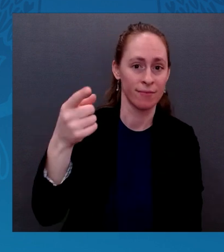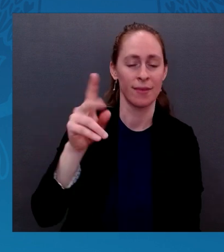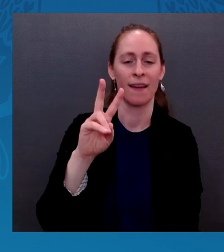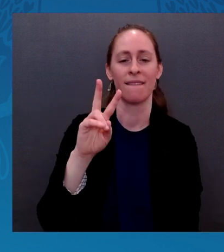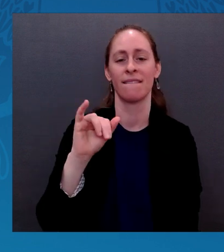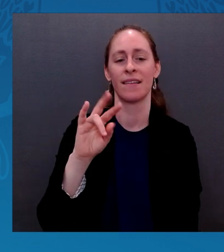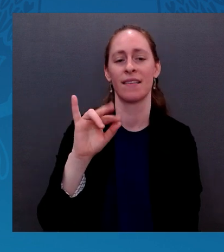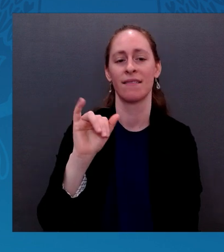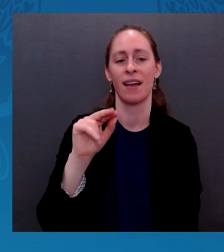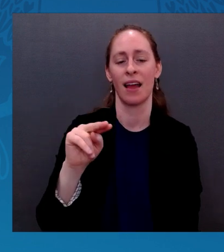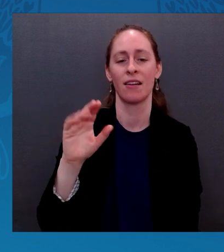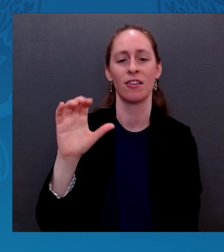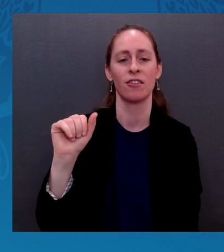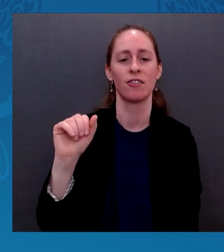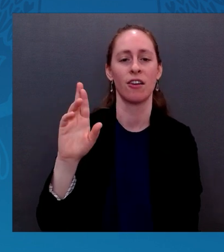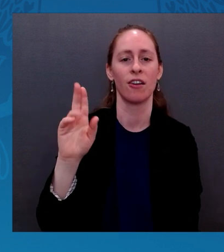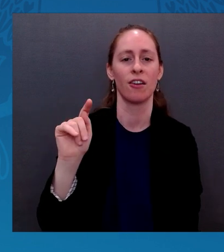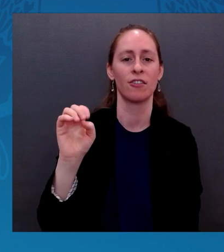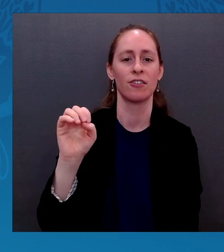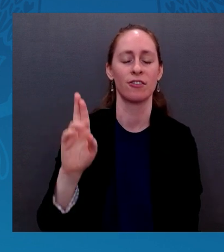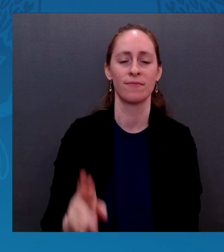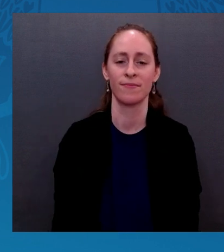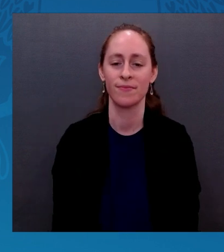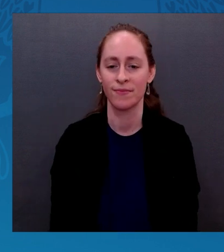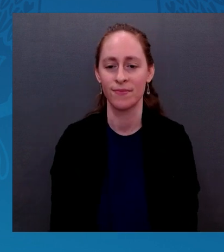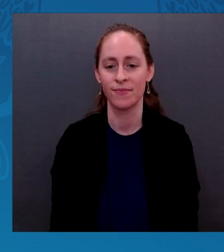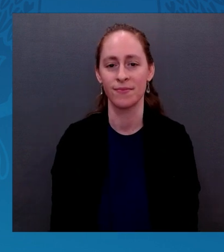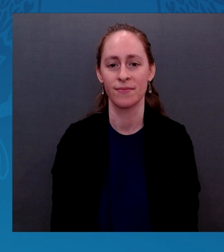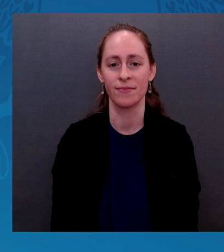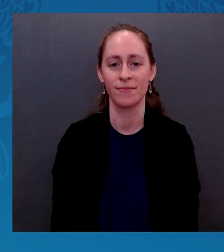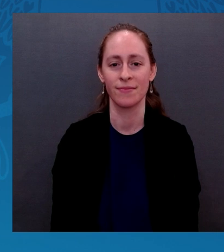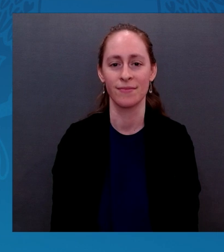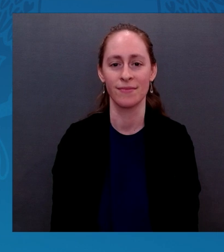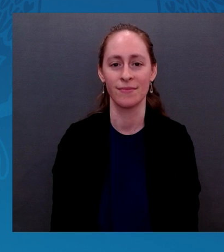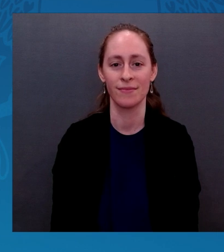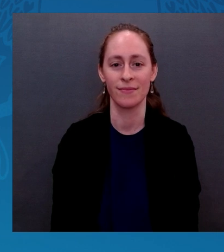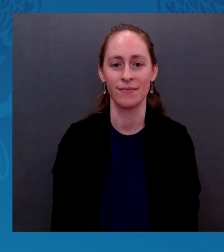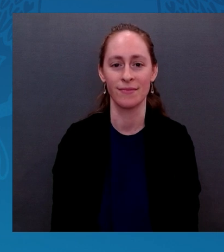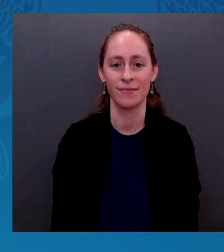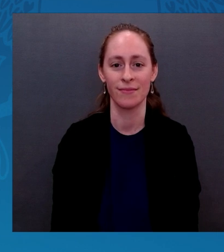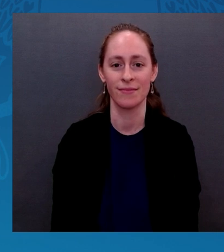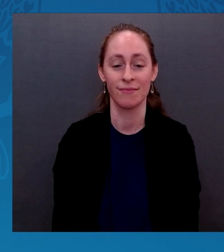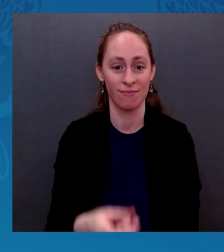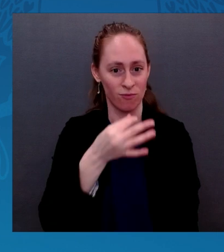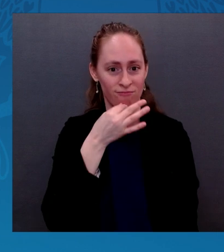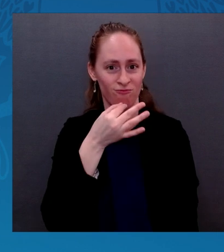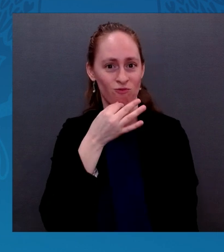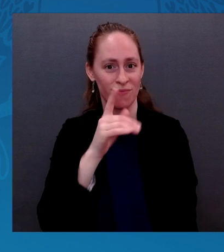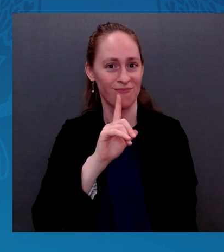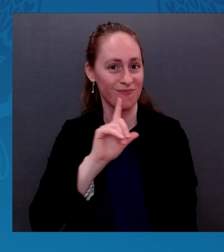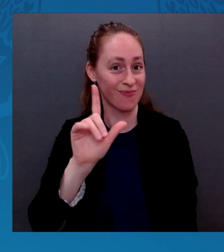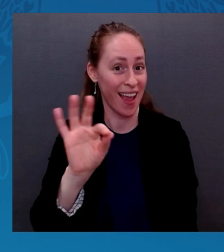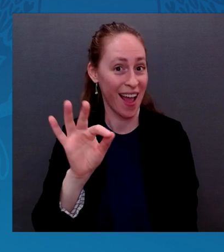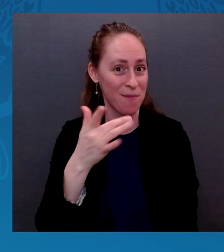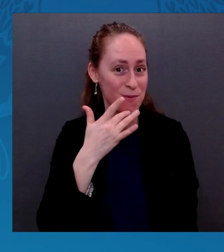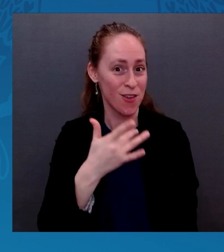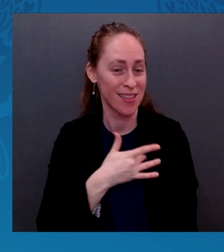celebrating your 29th birthday. Vivian Carter: A little more than that. Administrator Regan: All right. Well, happy birthday to you. Happy birthday.